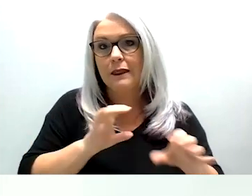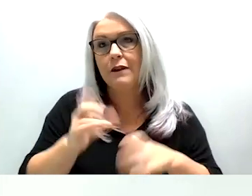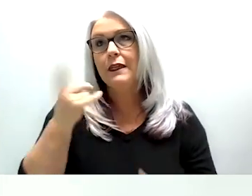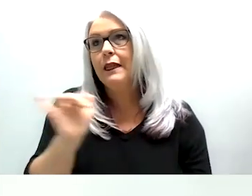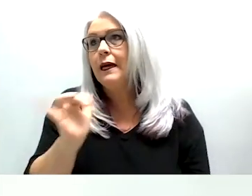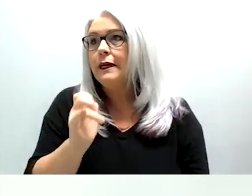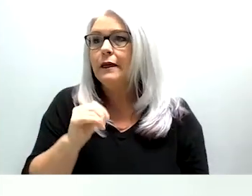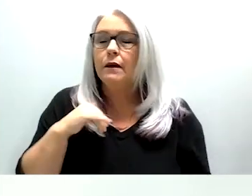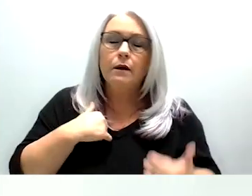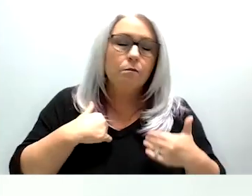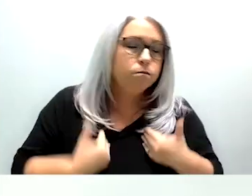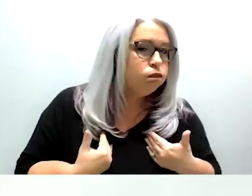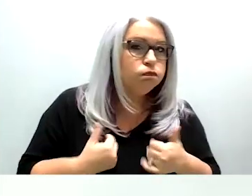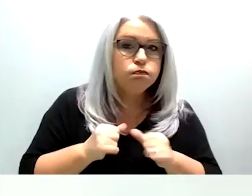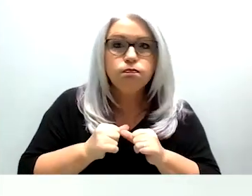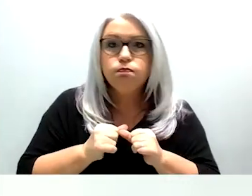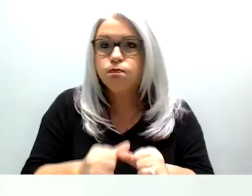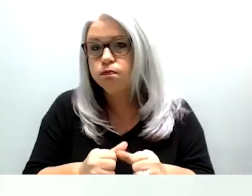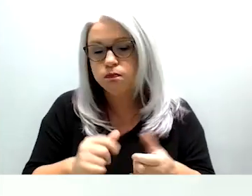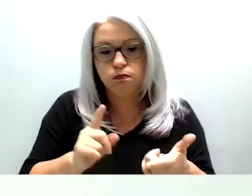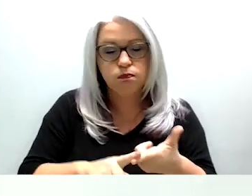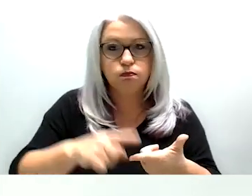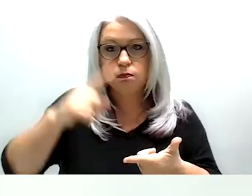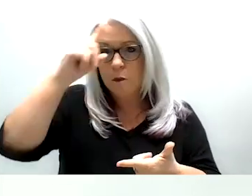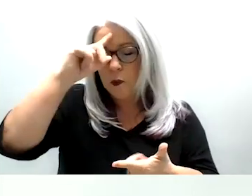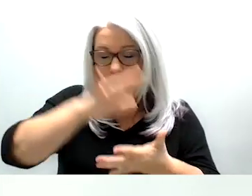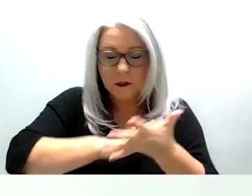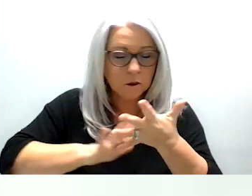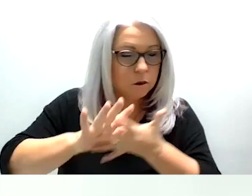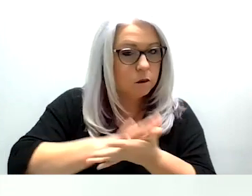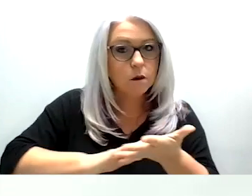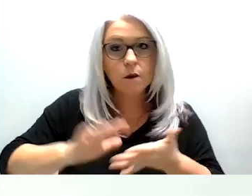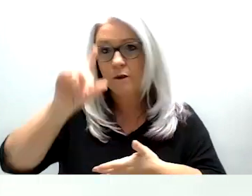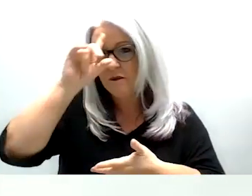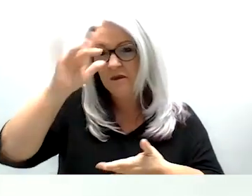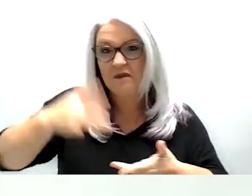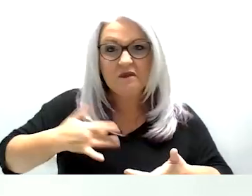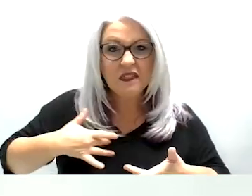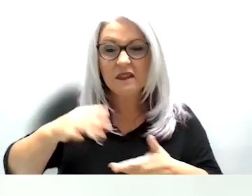difficulty breathing or you're experiencing brain fog those are impairments to major life